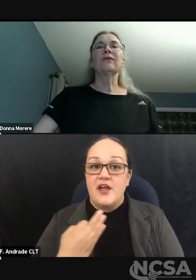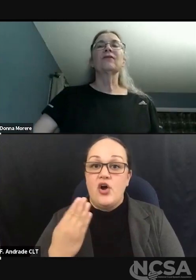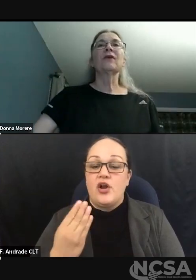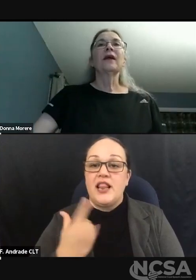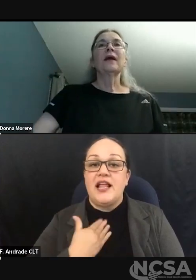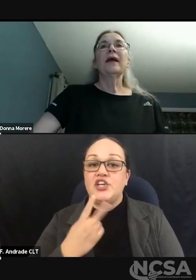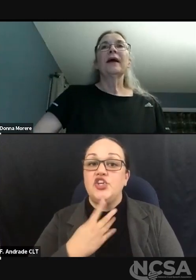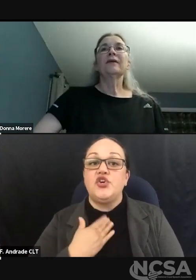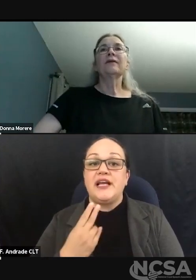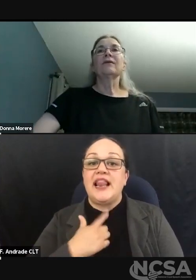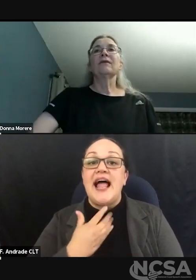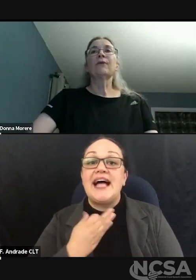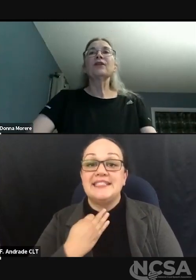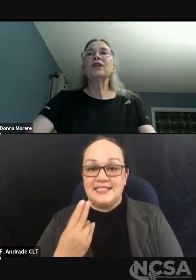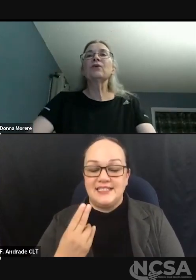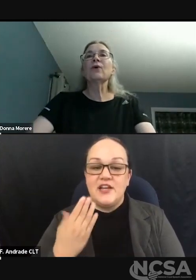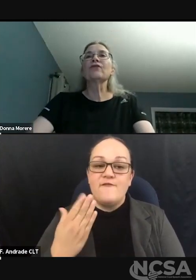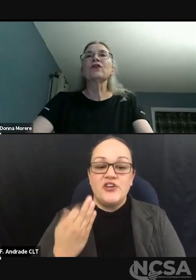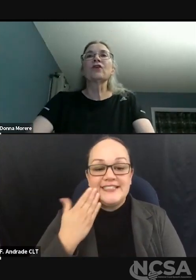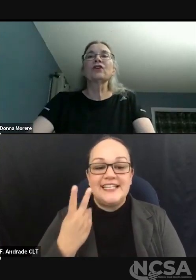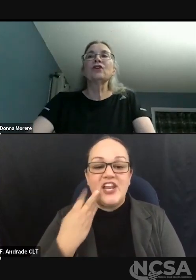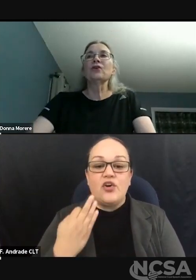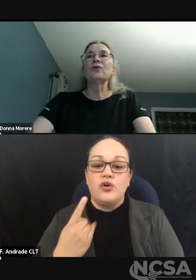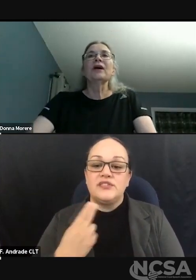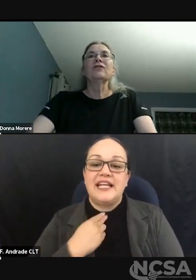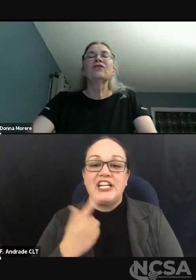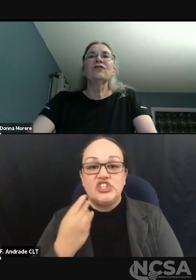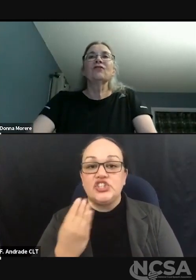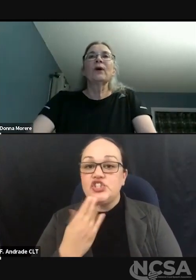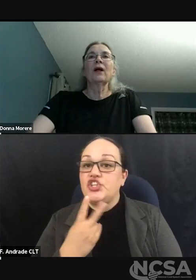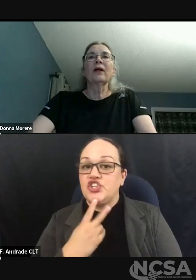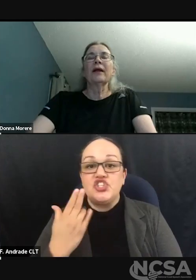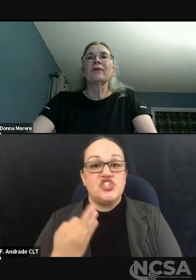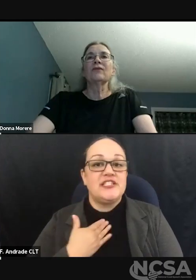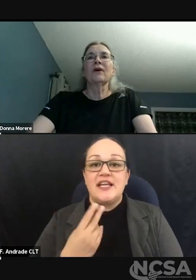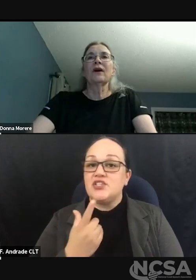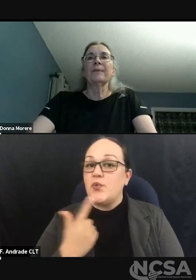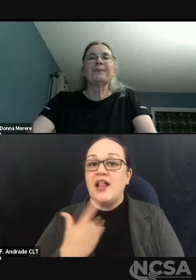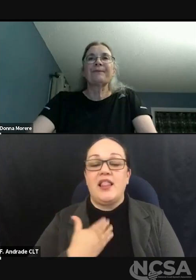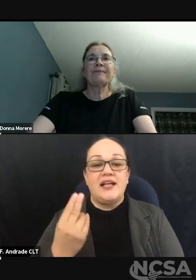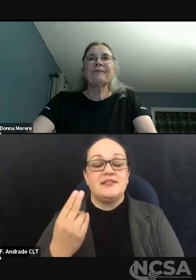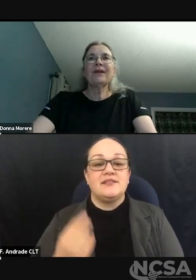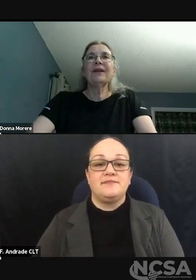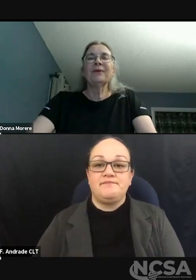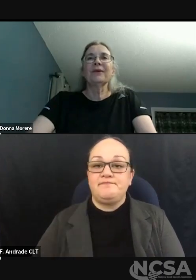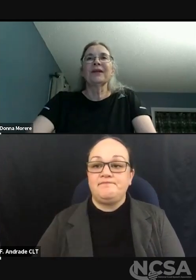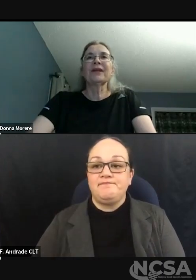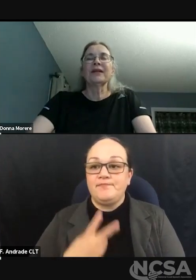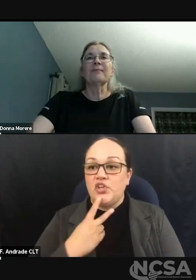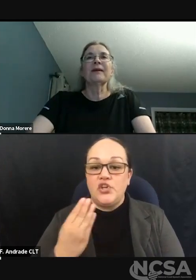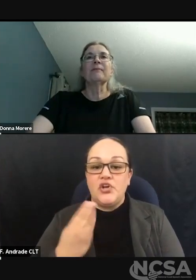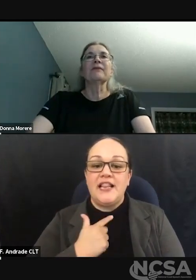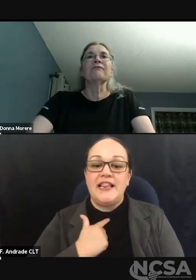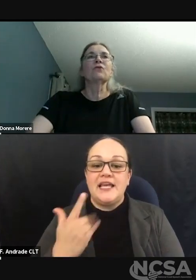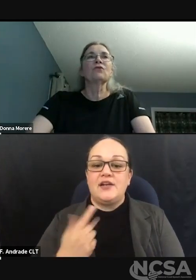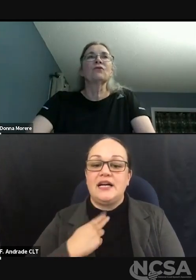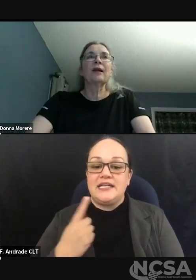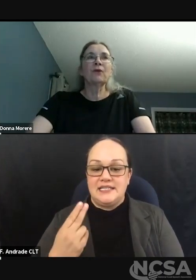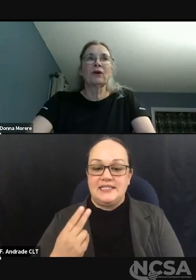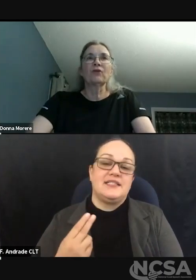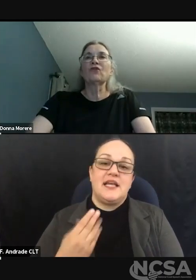And 14 year olds can learn to cue just as well as you know little kids. My stepdaughter was 12,